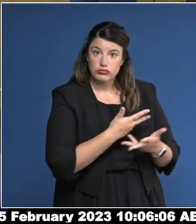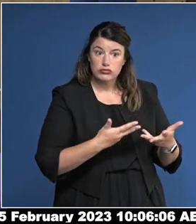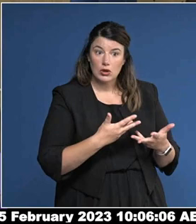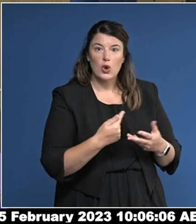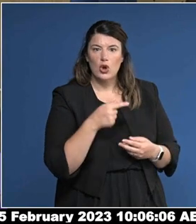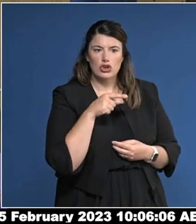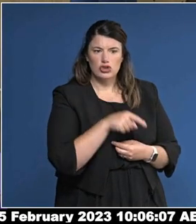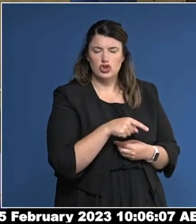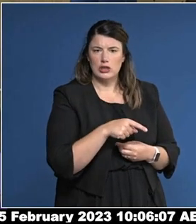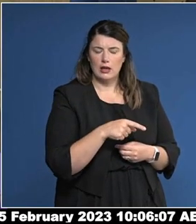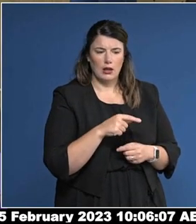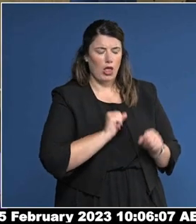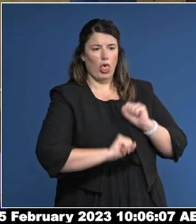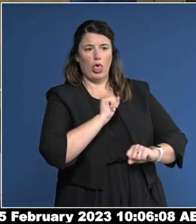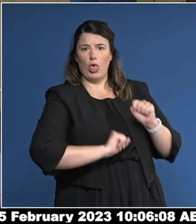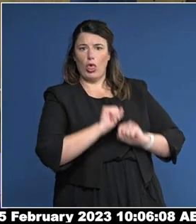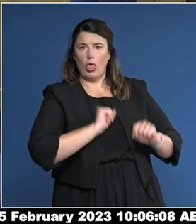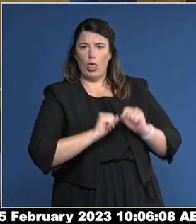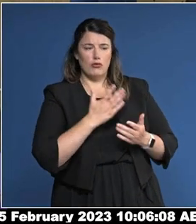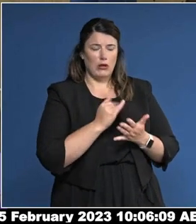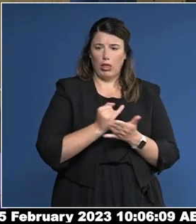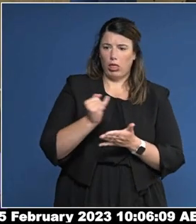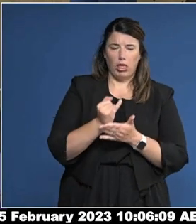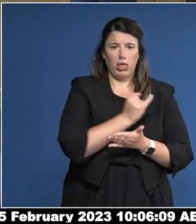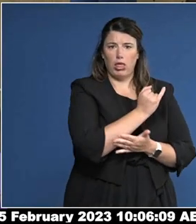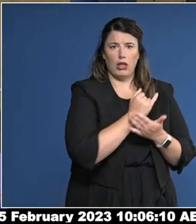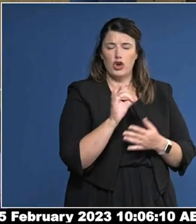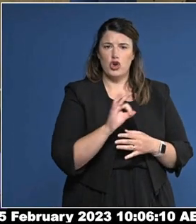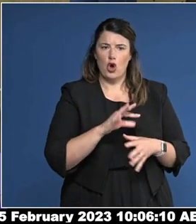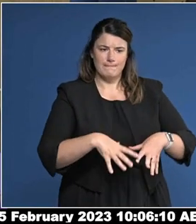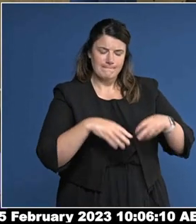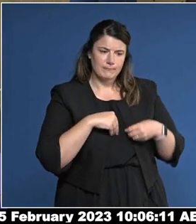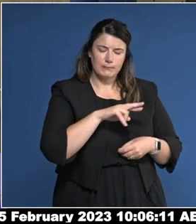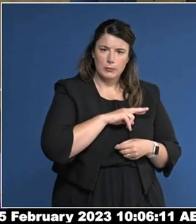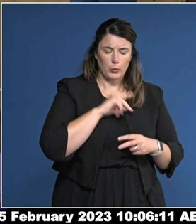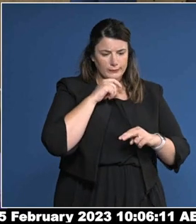Eliza as "querulant"; the composition of the board, specifically the absence of persons